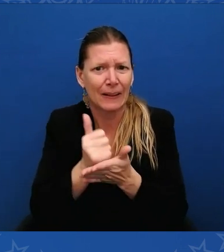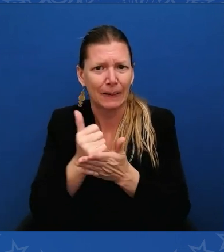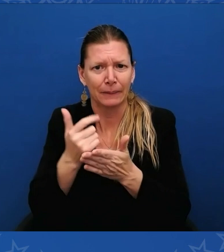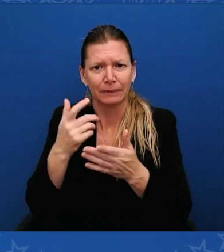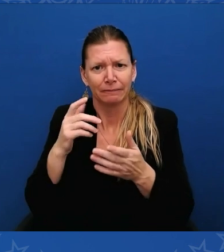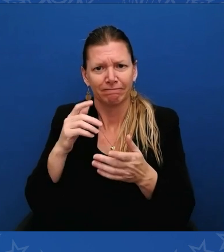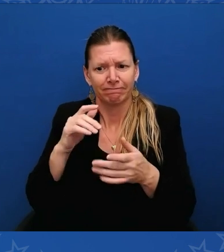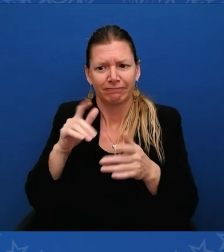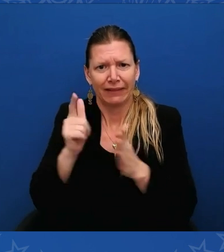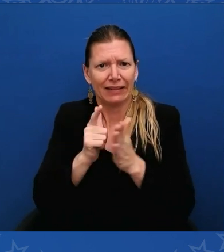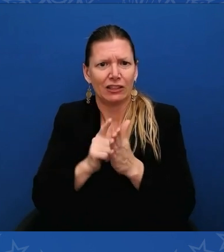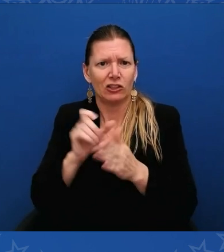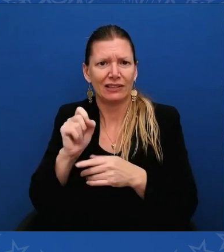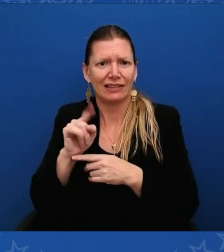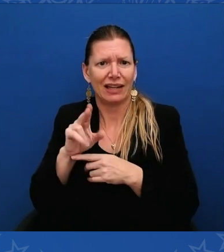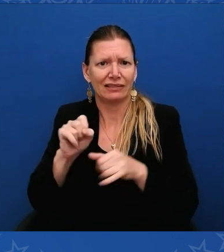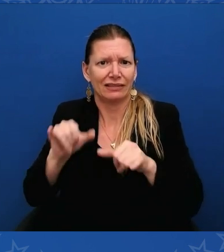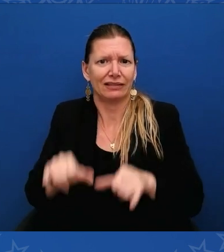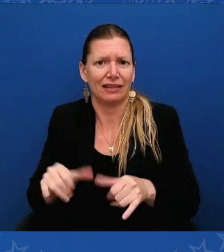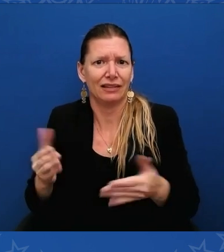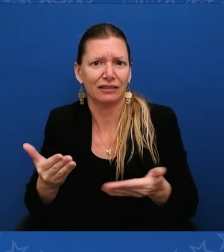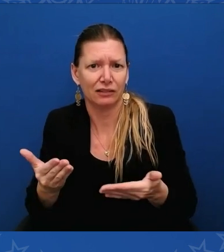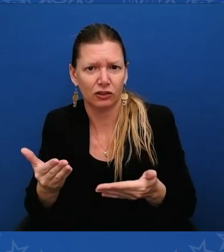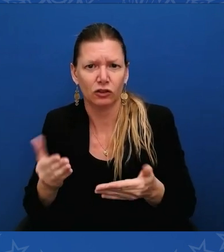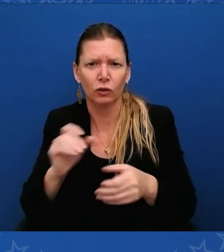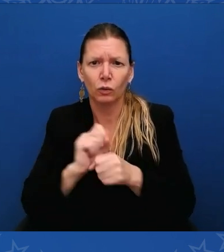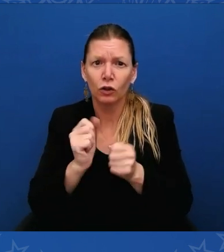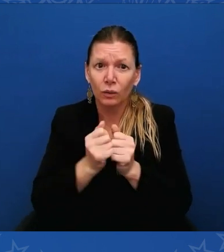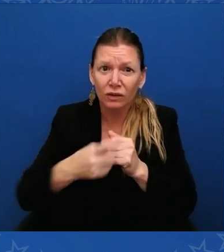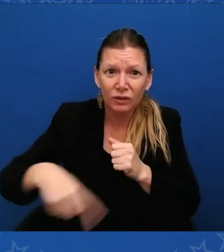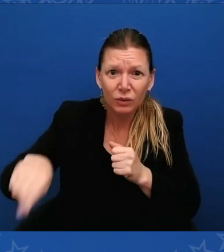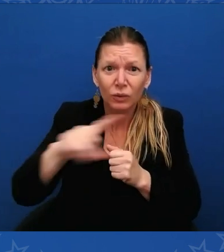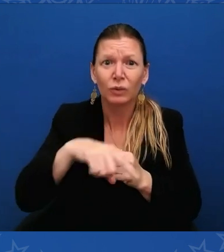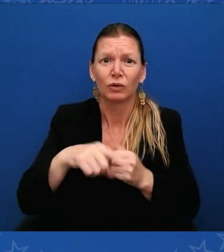just as we work together to fix our broken immigration system. We must do it.